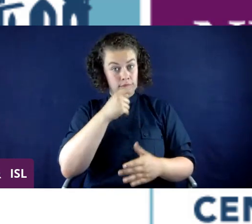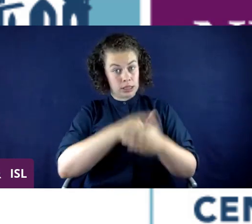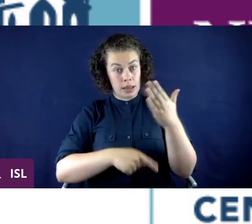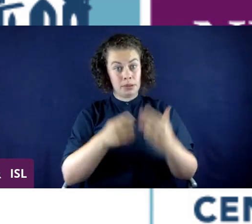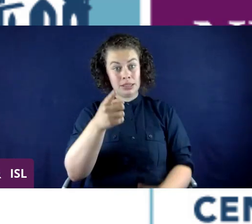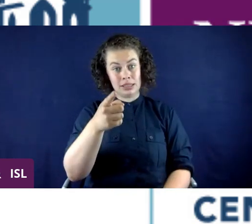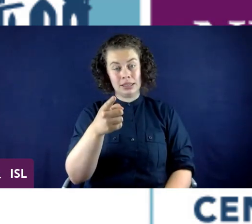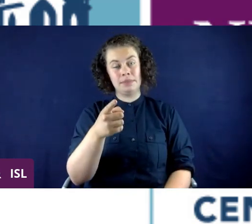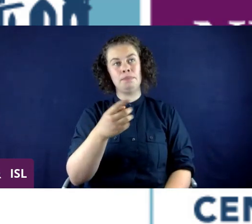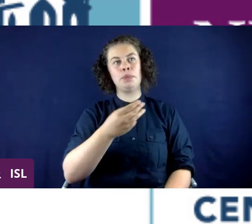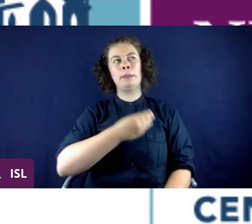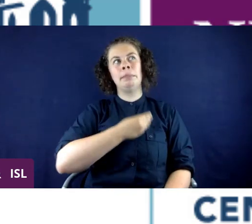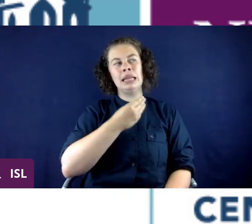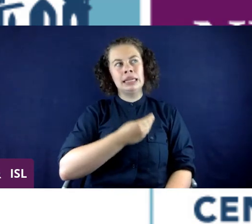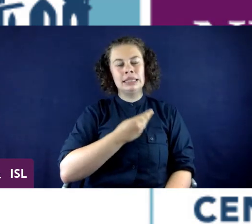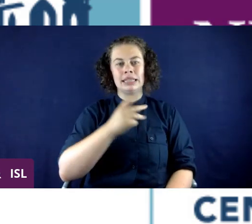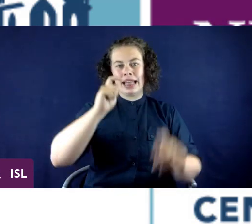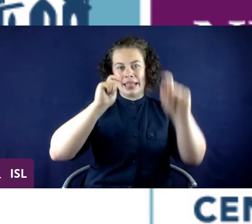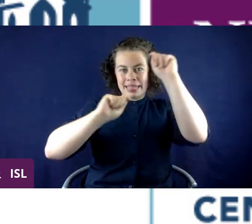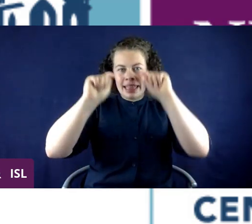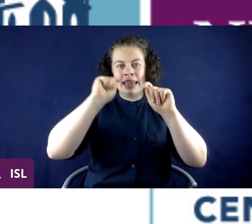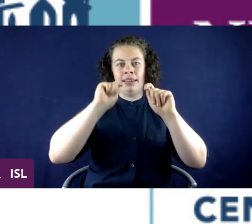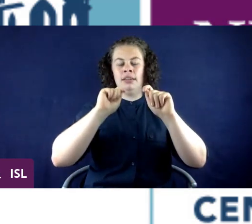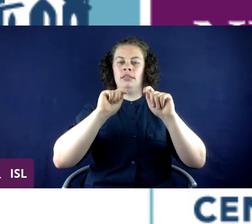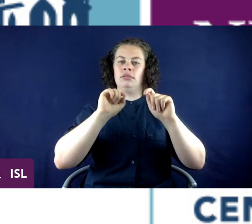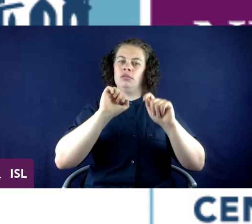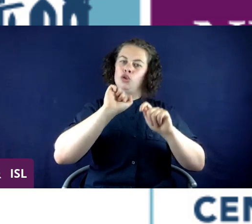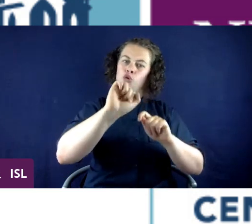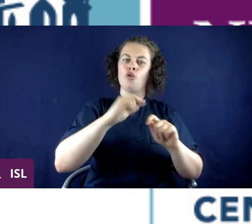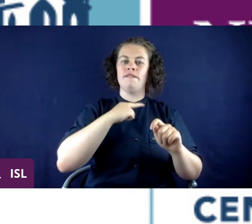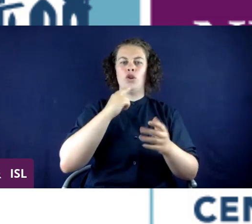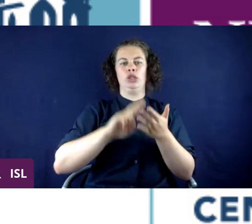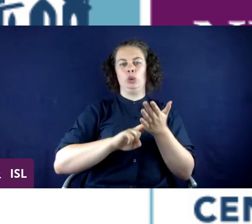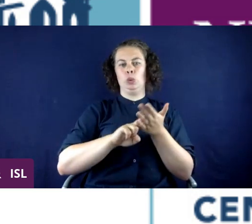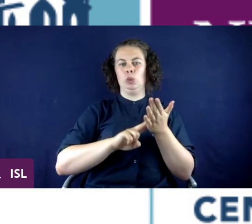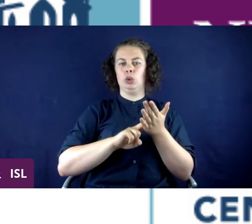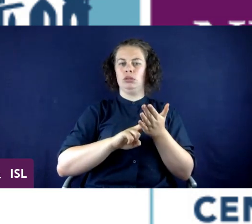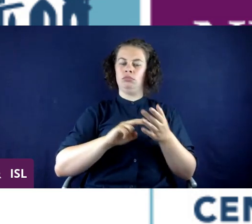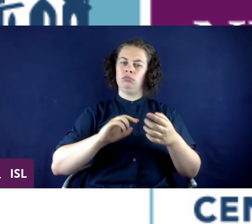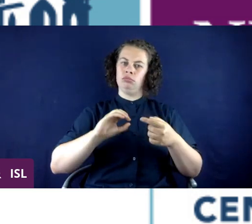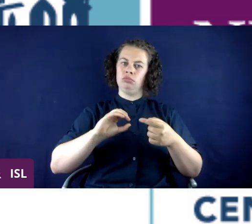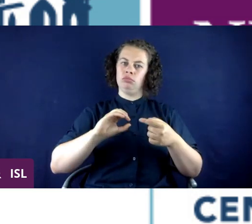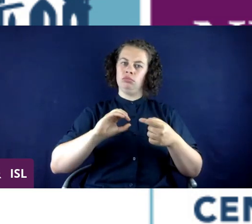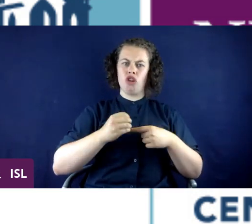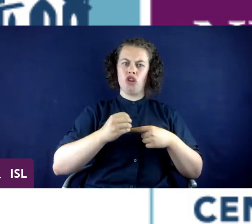that space, helping to shape and form policy. The very final point is that if you are